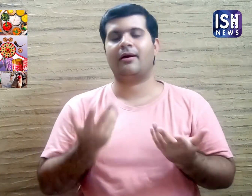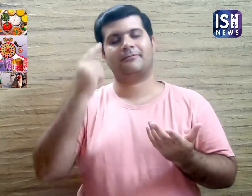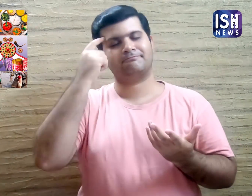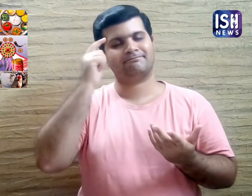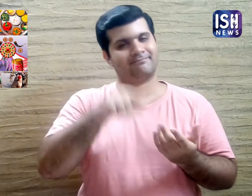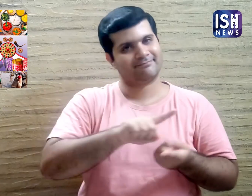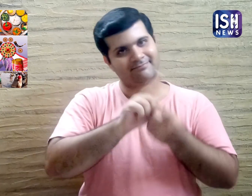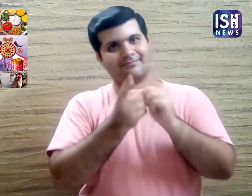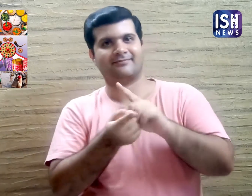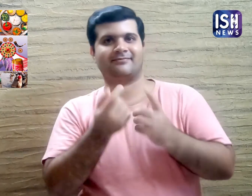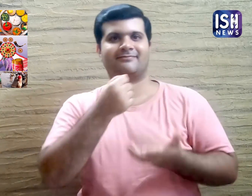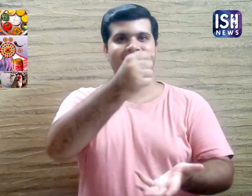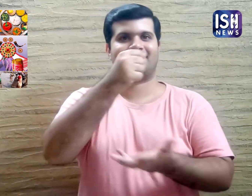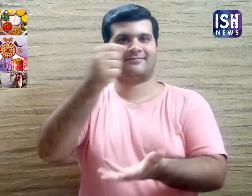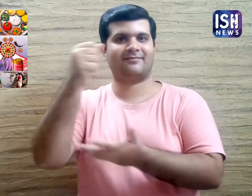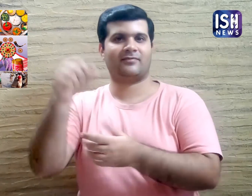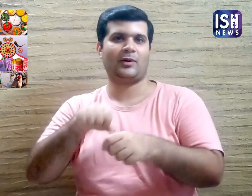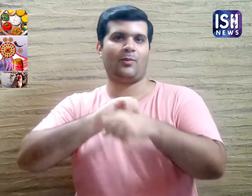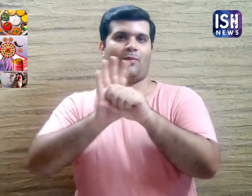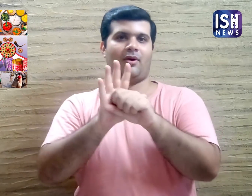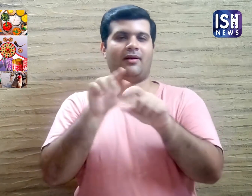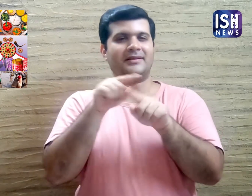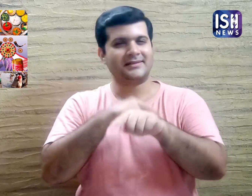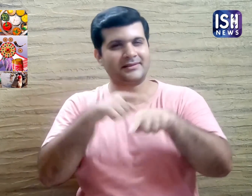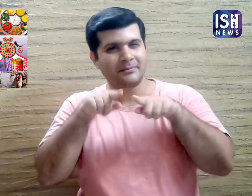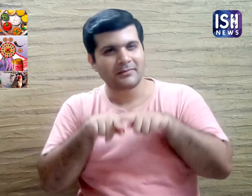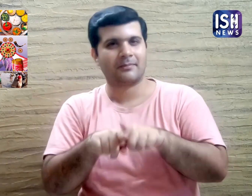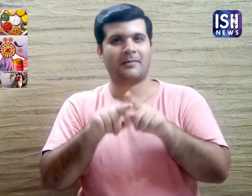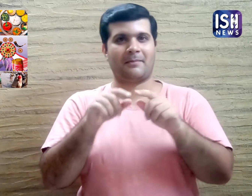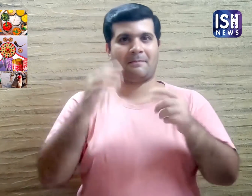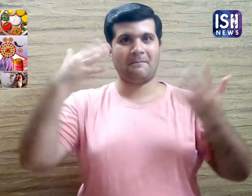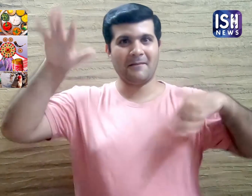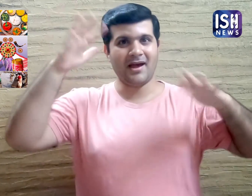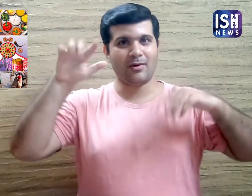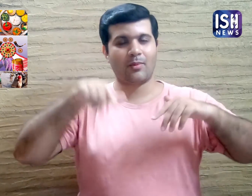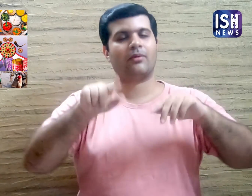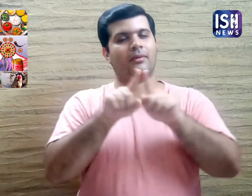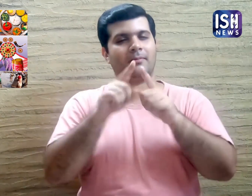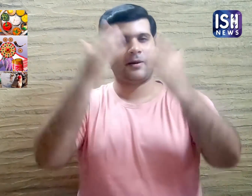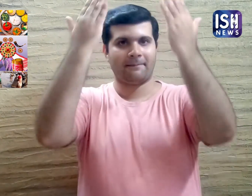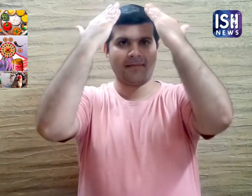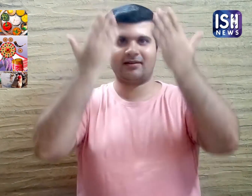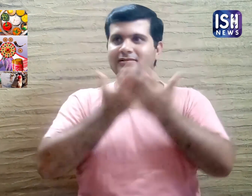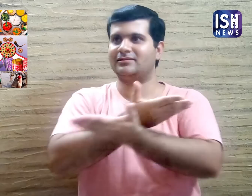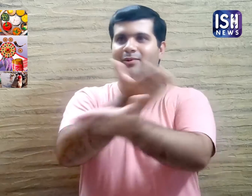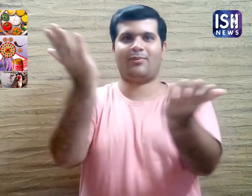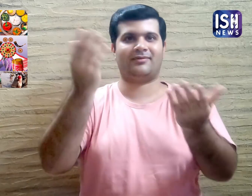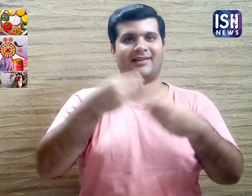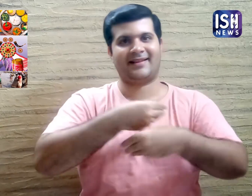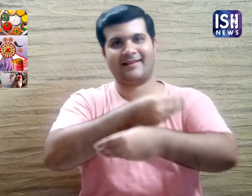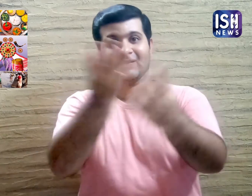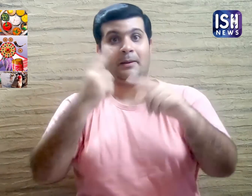AAD decided to distribute food to people as a form of blessing on the day of Bihu.